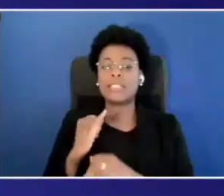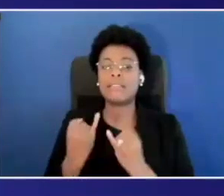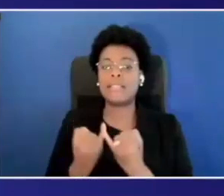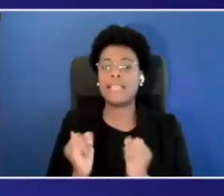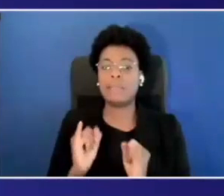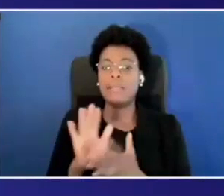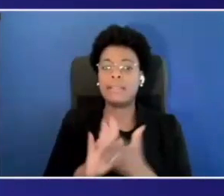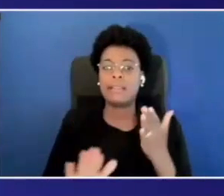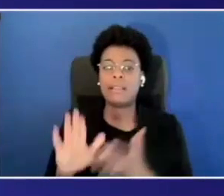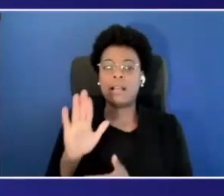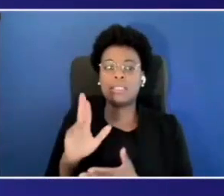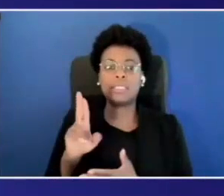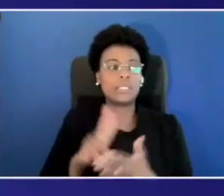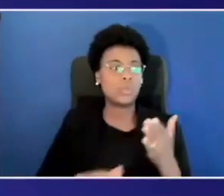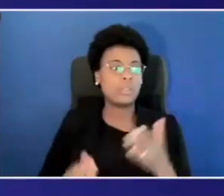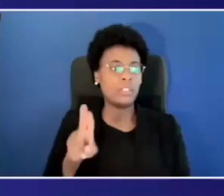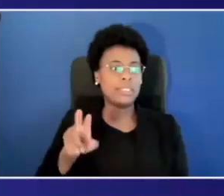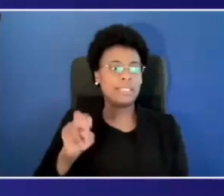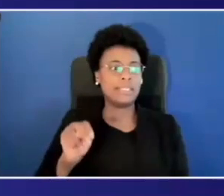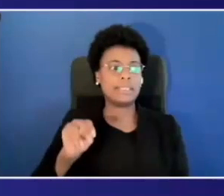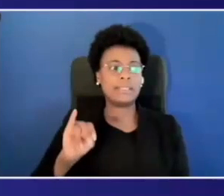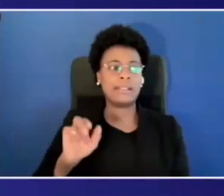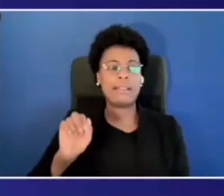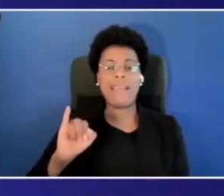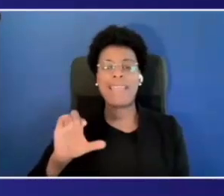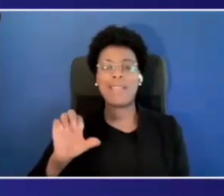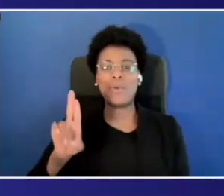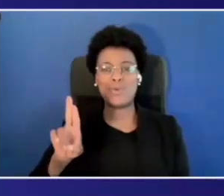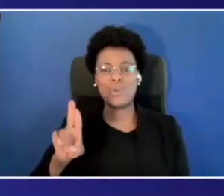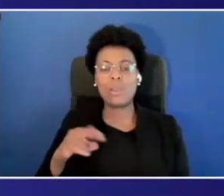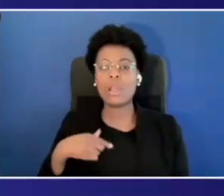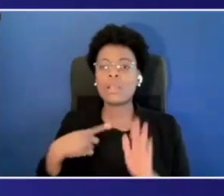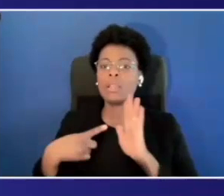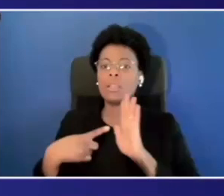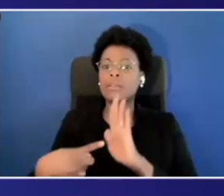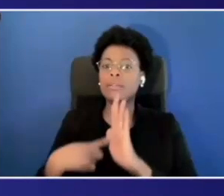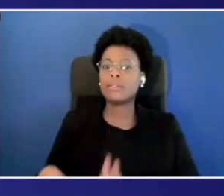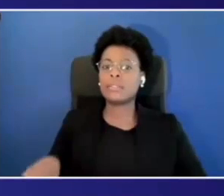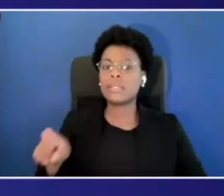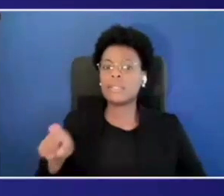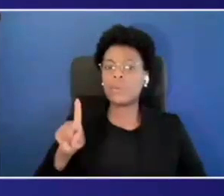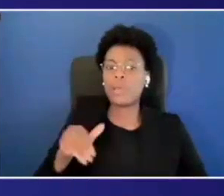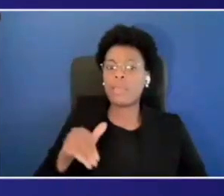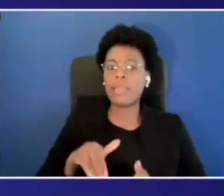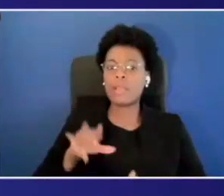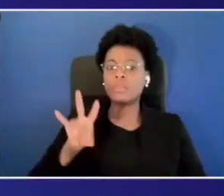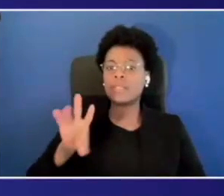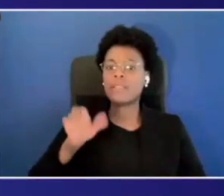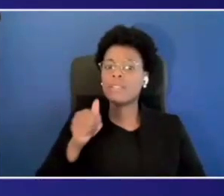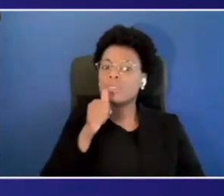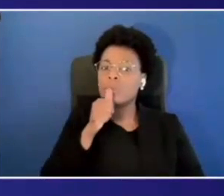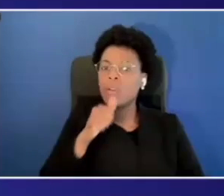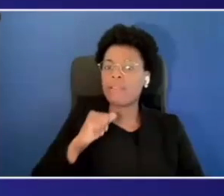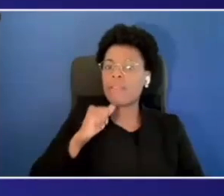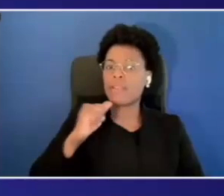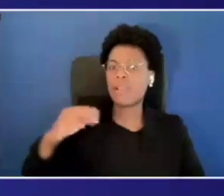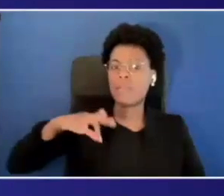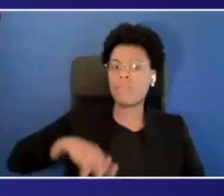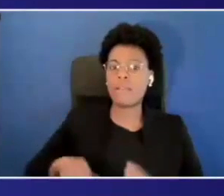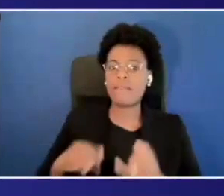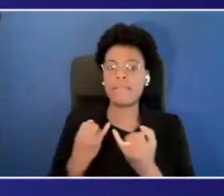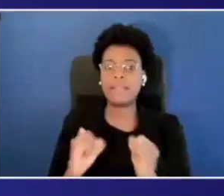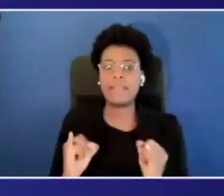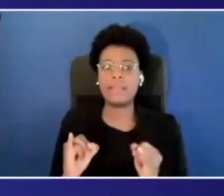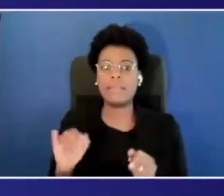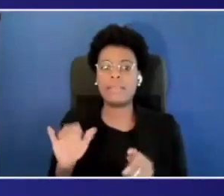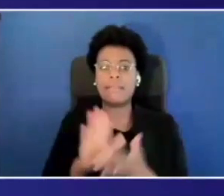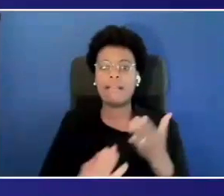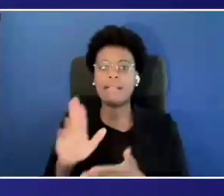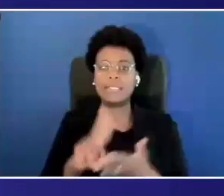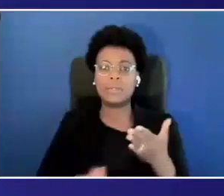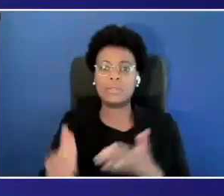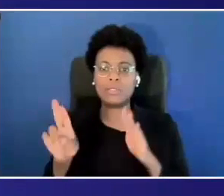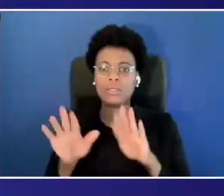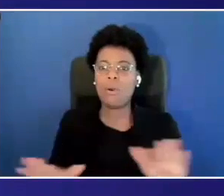I have the privilege of speaking today on behalf of our nation's 1,700 private nonprofit, independent colleges and universities from across the nation.